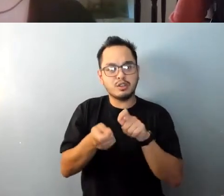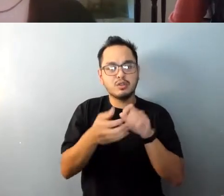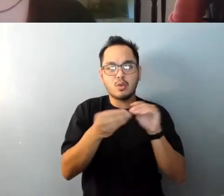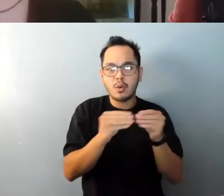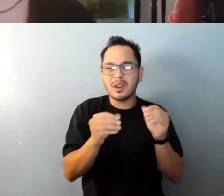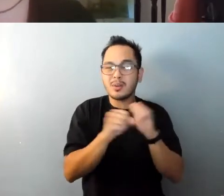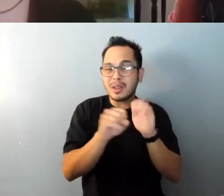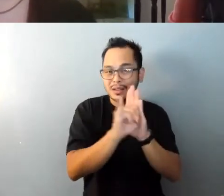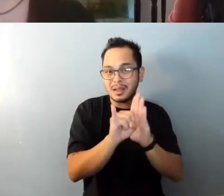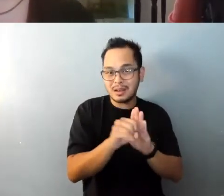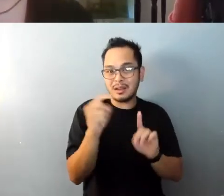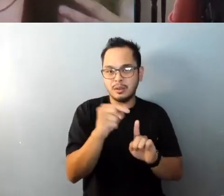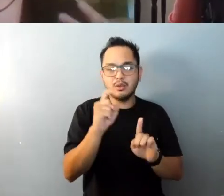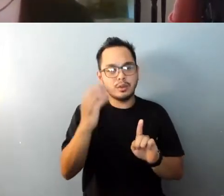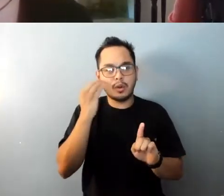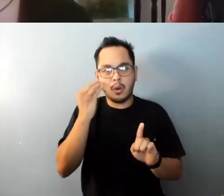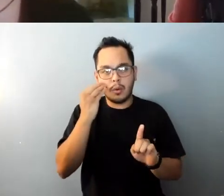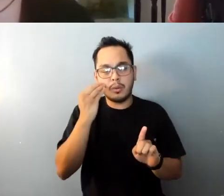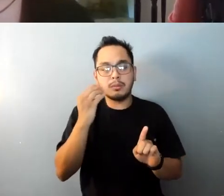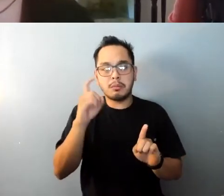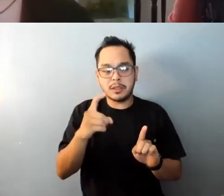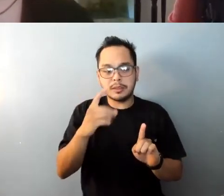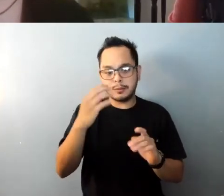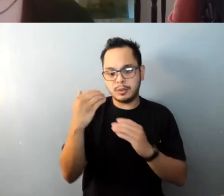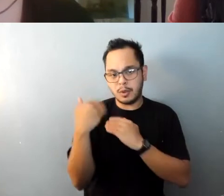aware of and we should be responsible for.